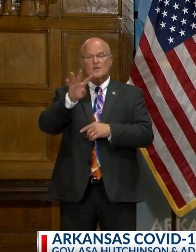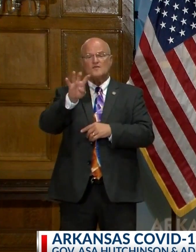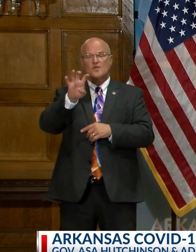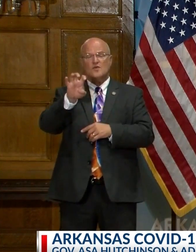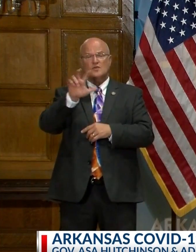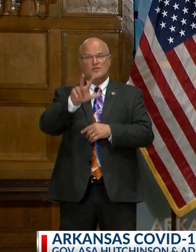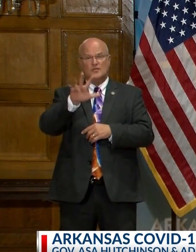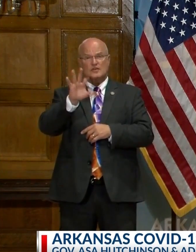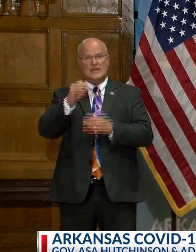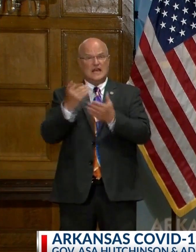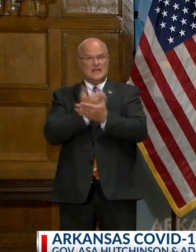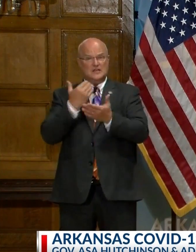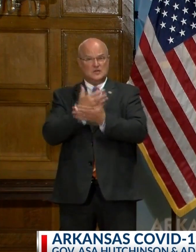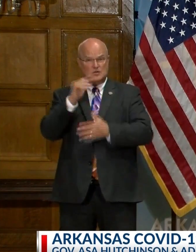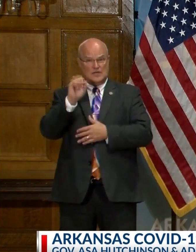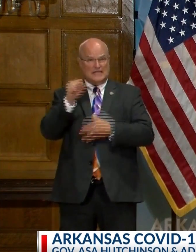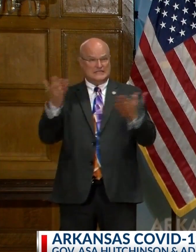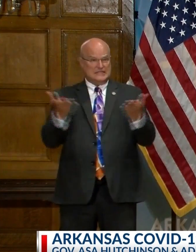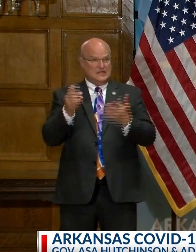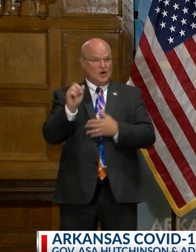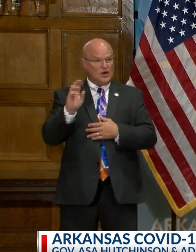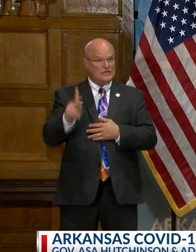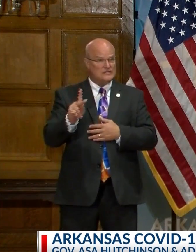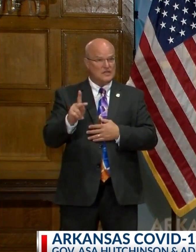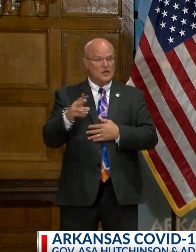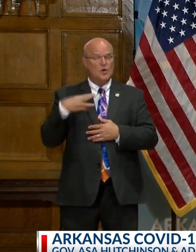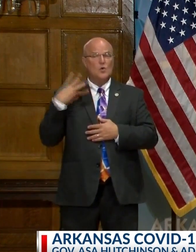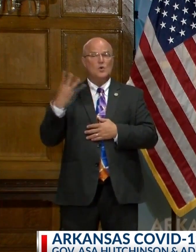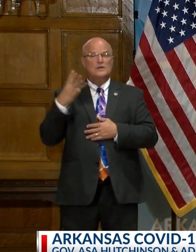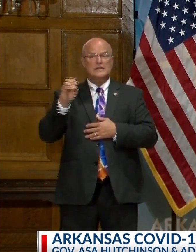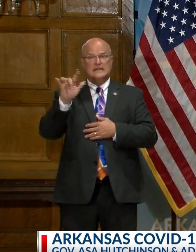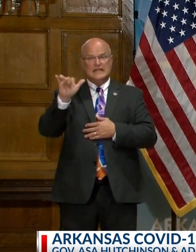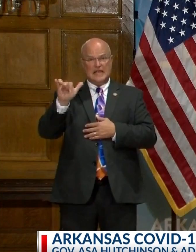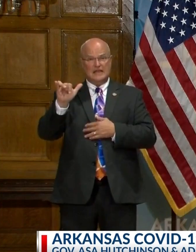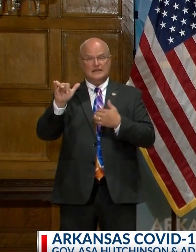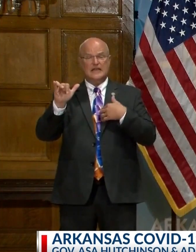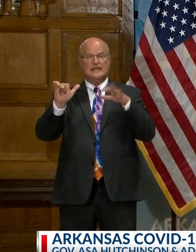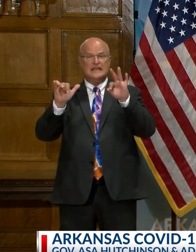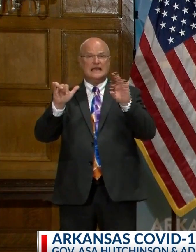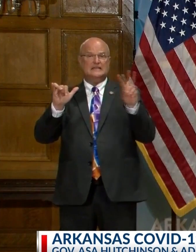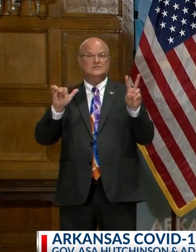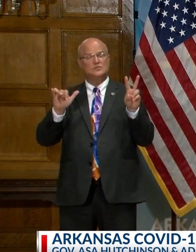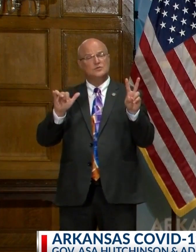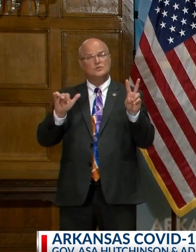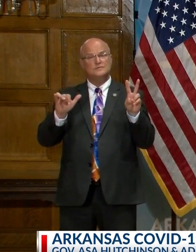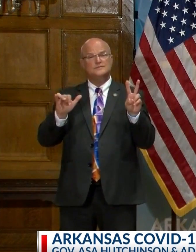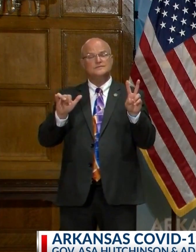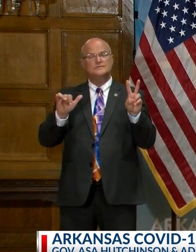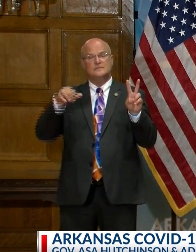IN TERMS OF DEATH, ONE ADDITIONAL DEATHS BRINGING US TO 165.